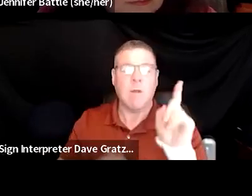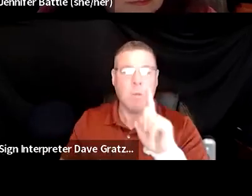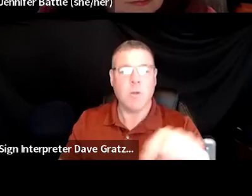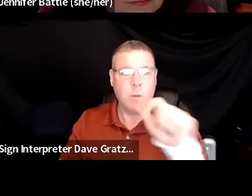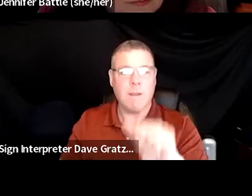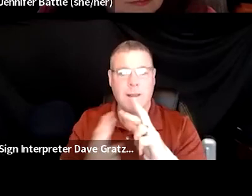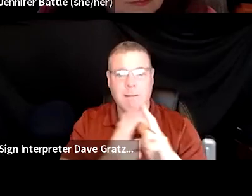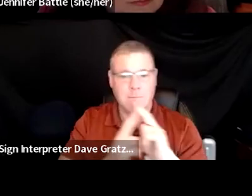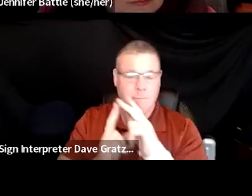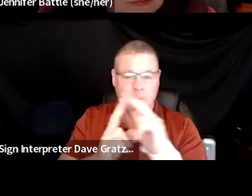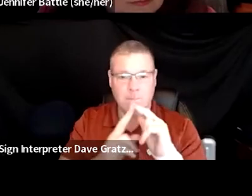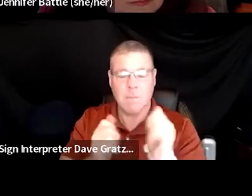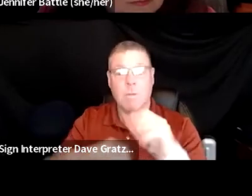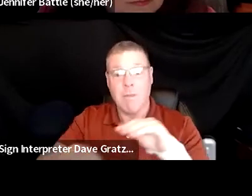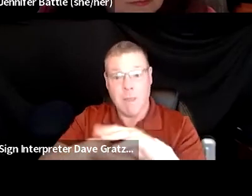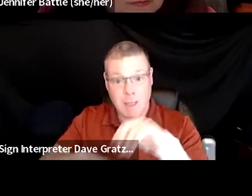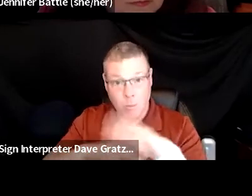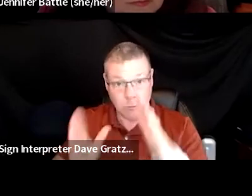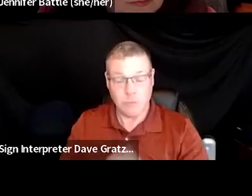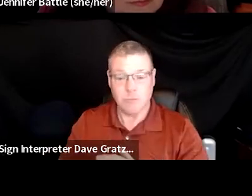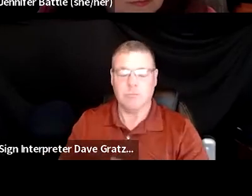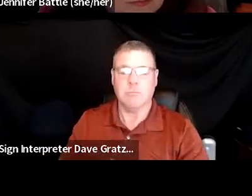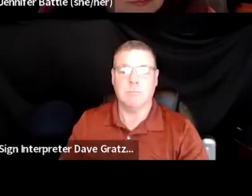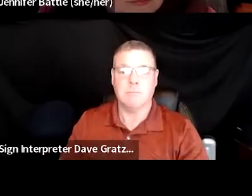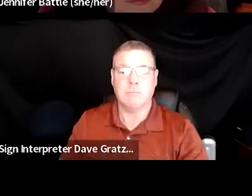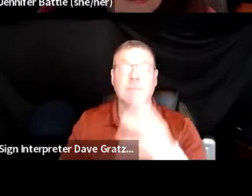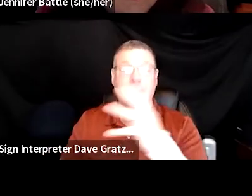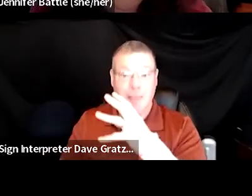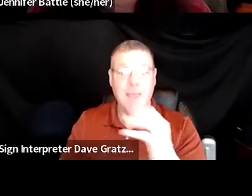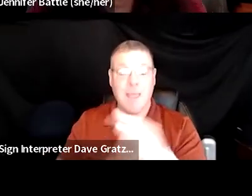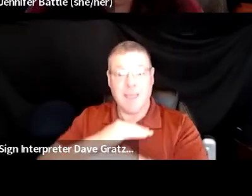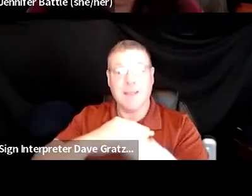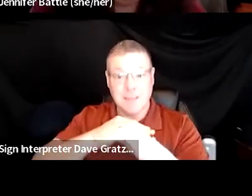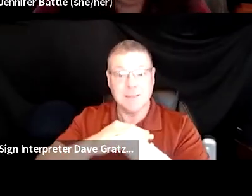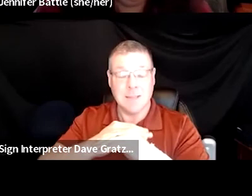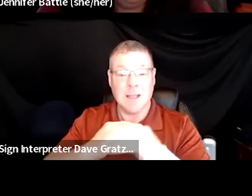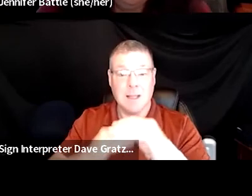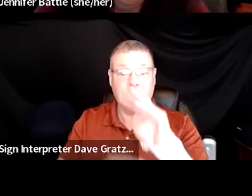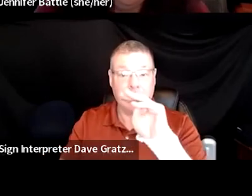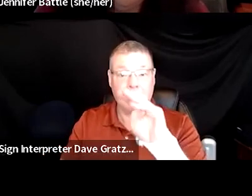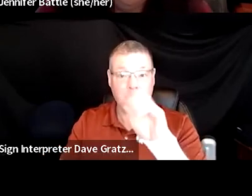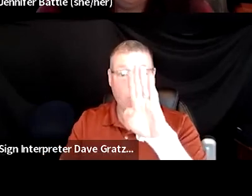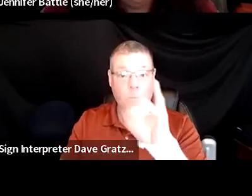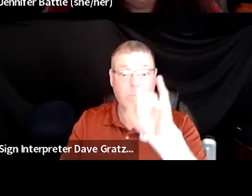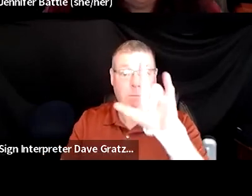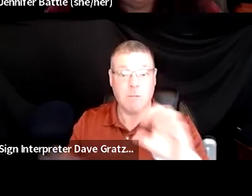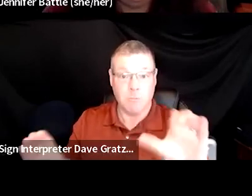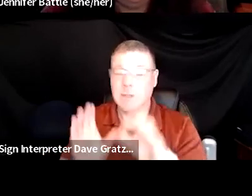with mental health counselors, and extend mobile crisis services in those areas? There's some interesting thoughts about doing that,